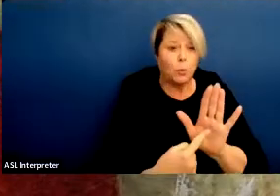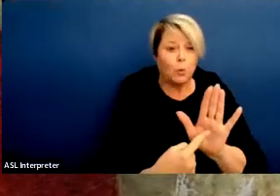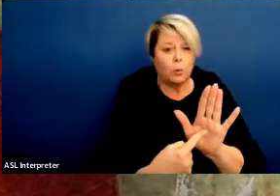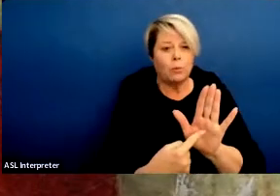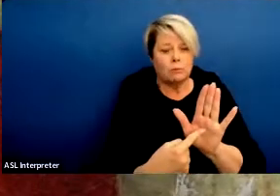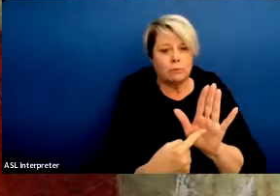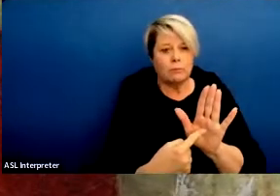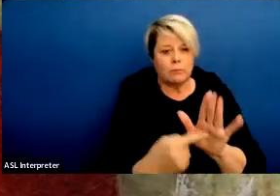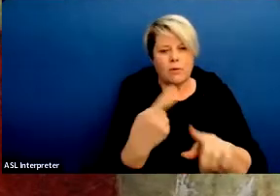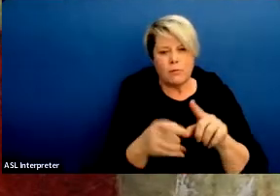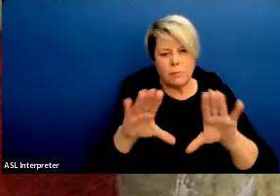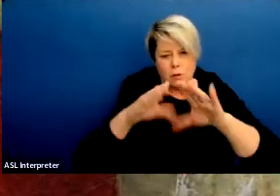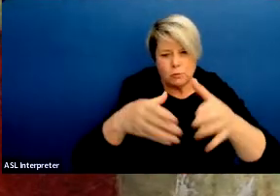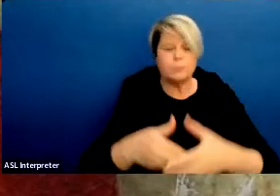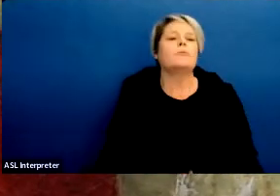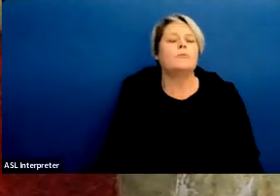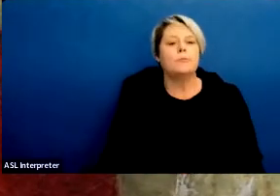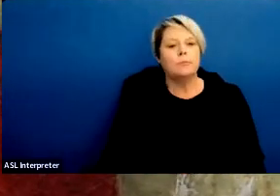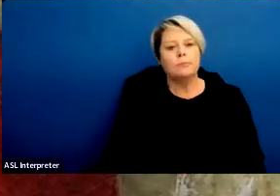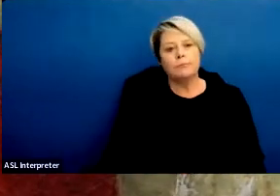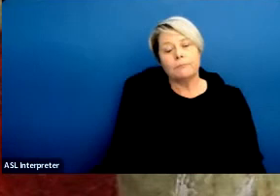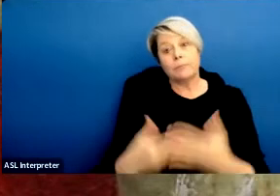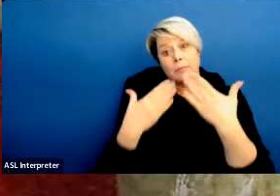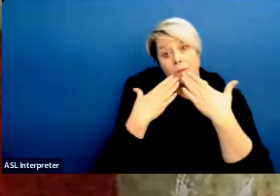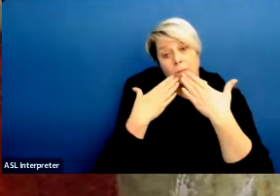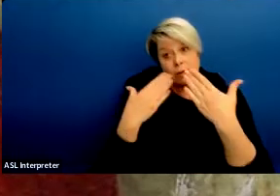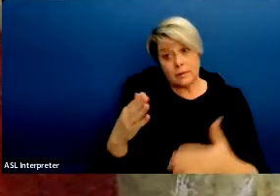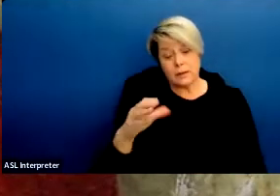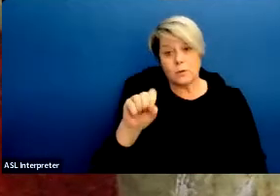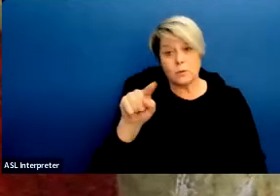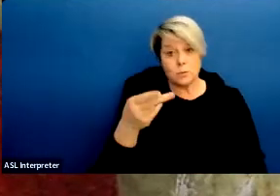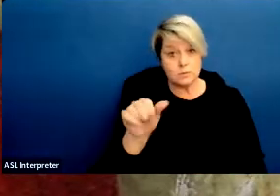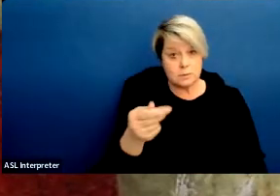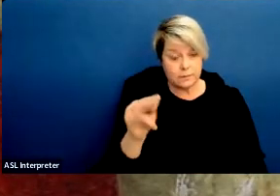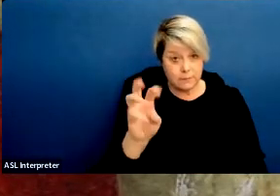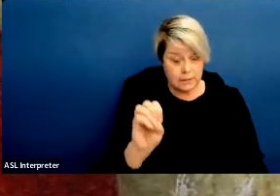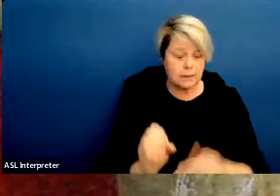pointed out the cherry image that we are using here is from that collection.